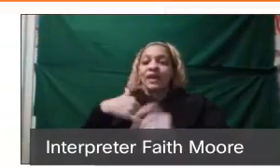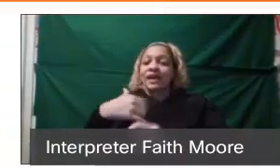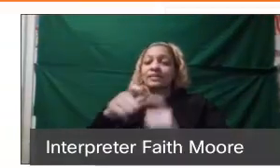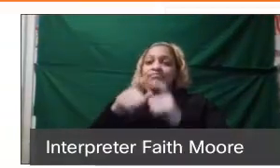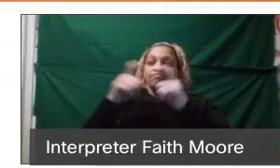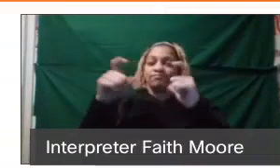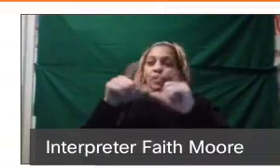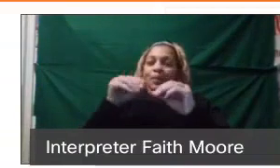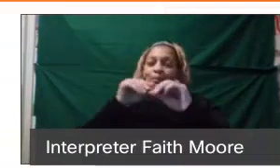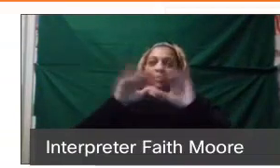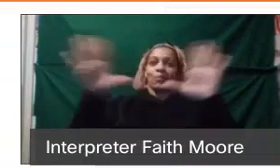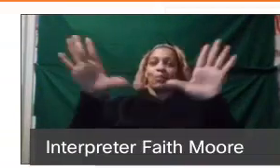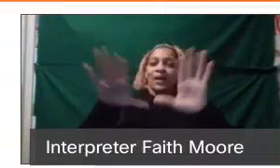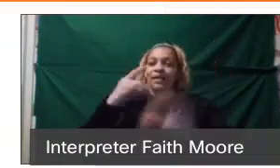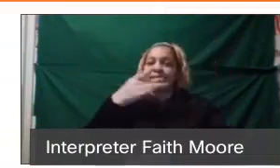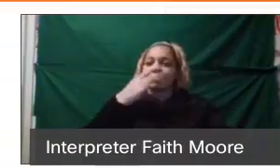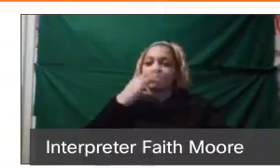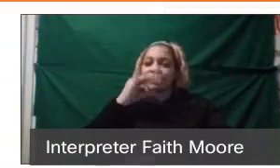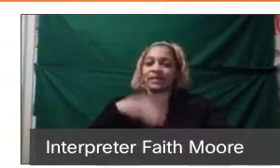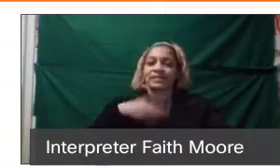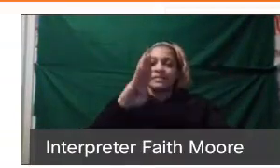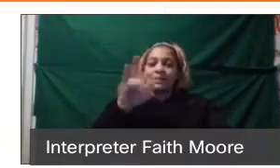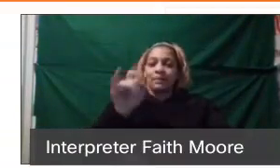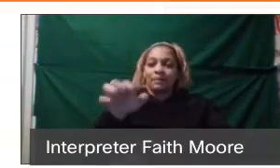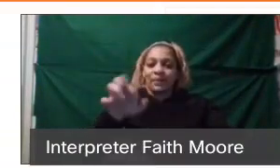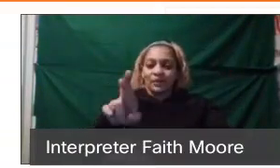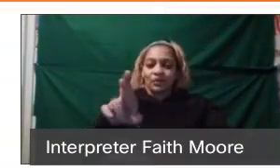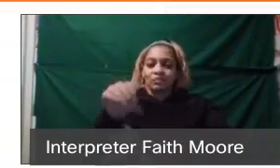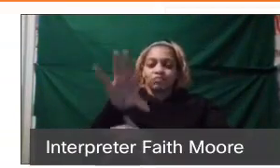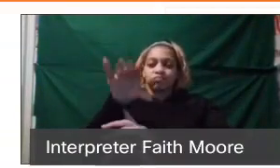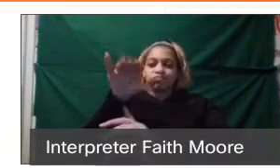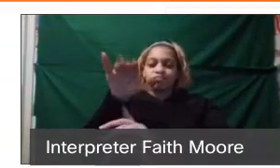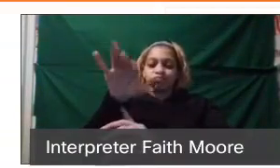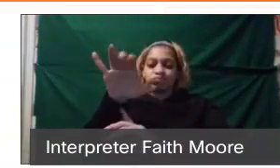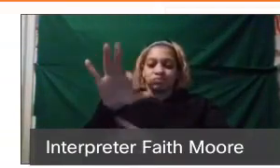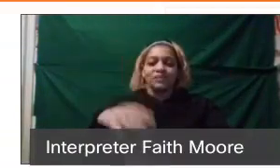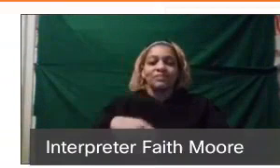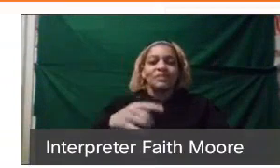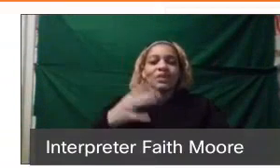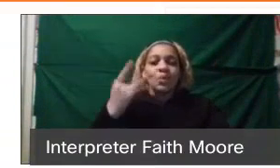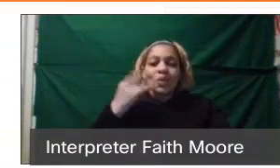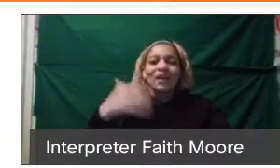Because this would be these would be uncontrolled crossings of a multi roadway with relatively high traffic volumes.